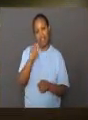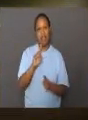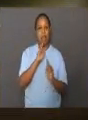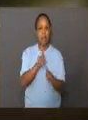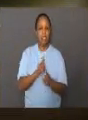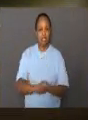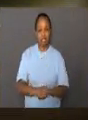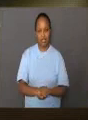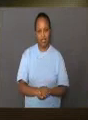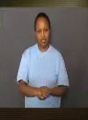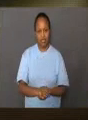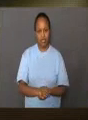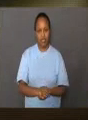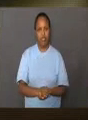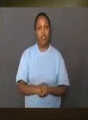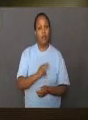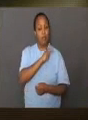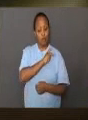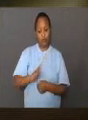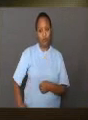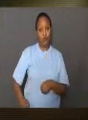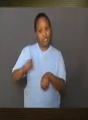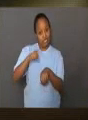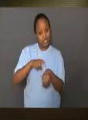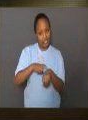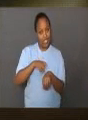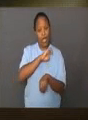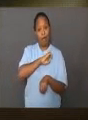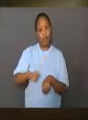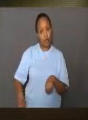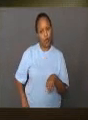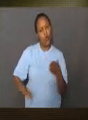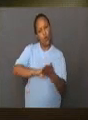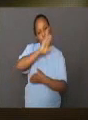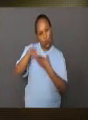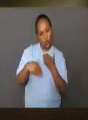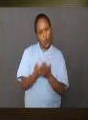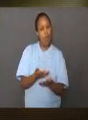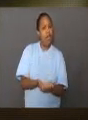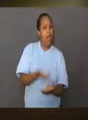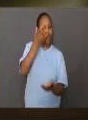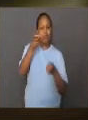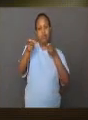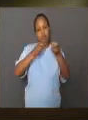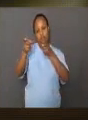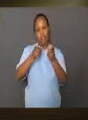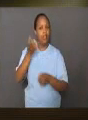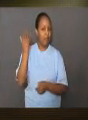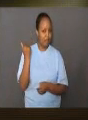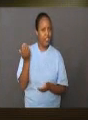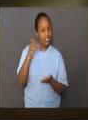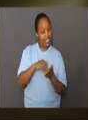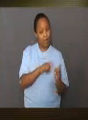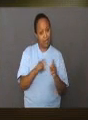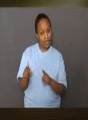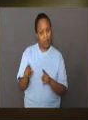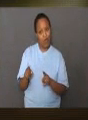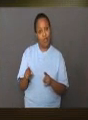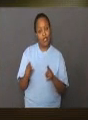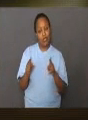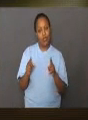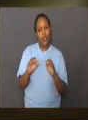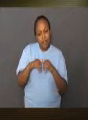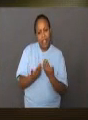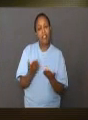in monarchical times the emperor controlled all resources and decided how to distribute them